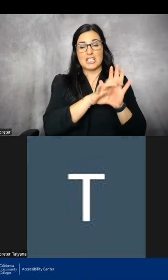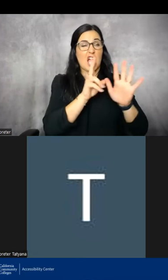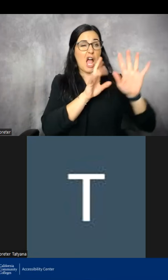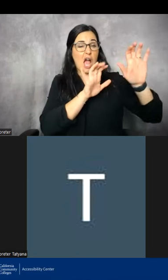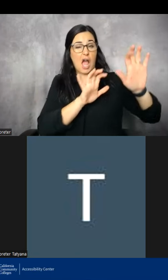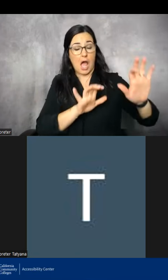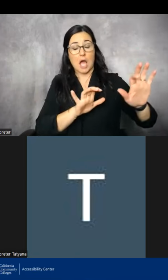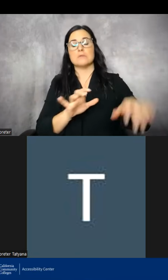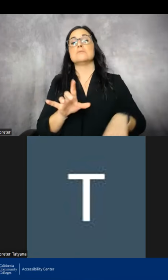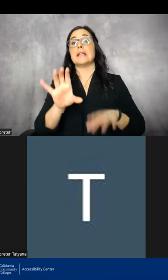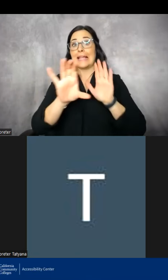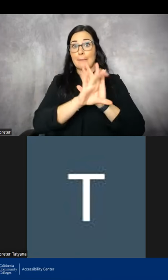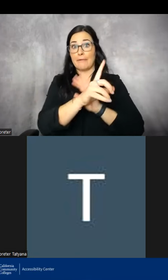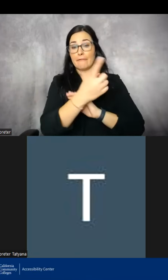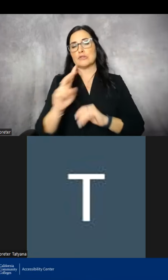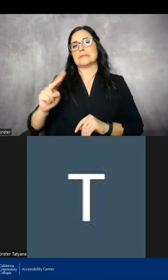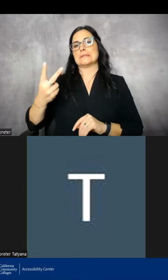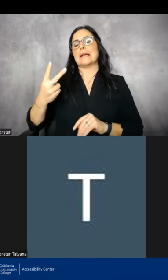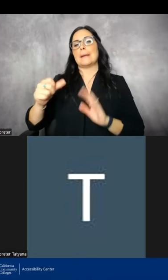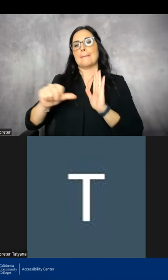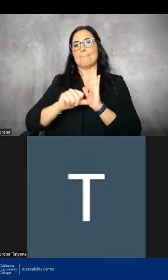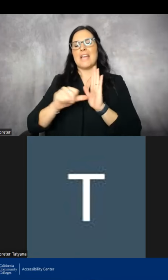and then one page long detailed description.